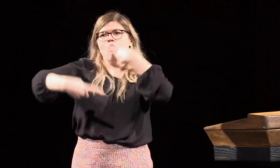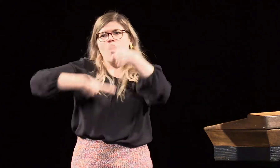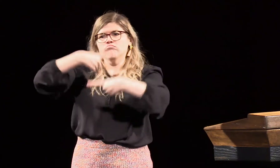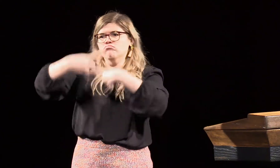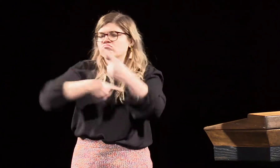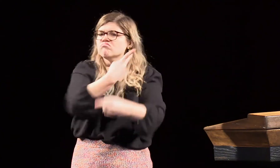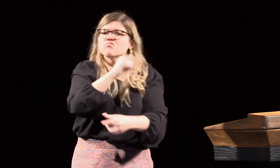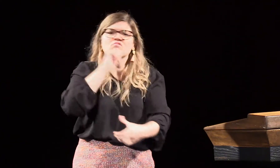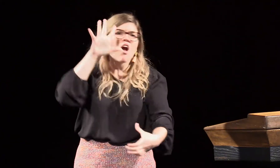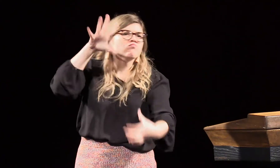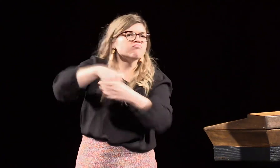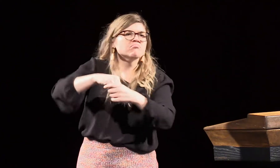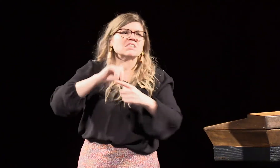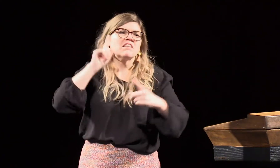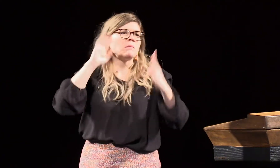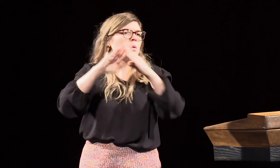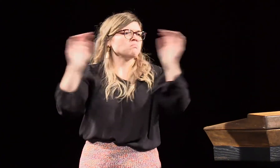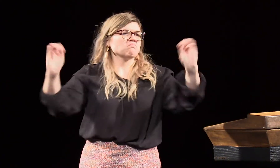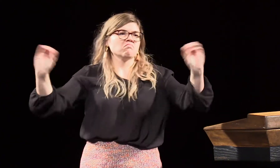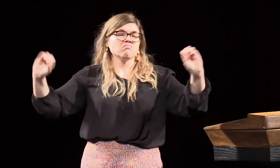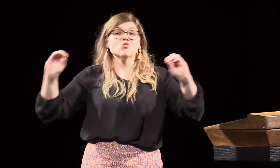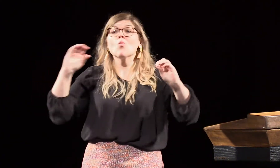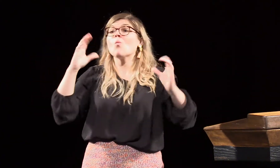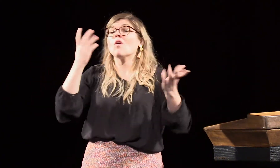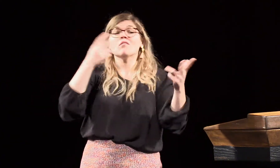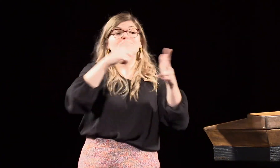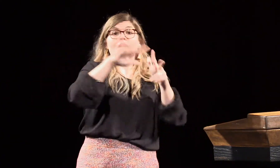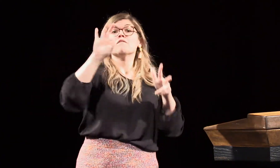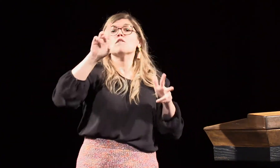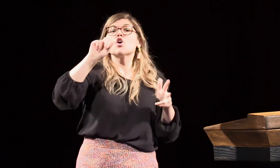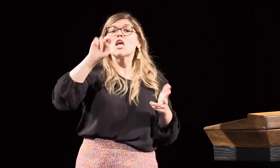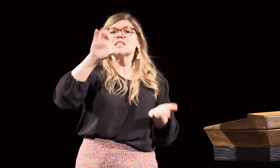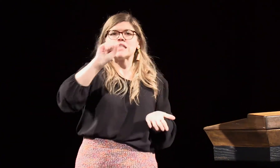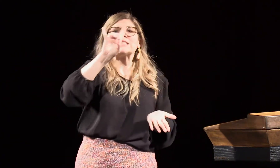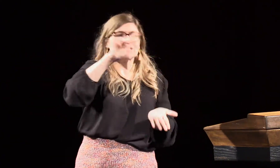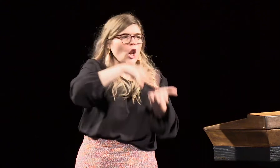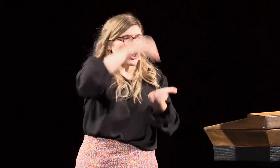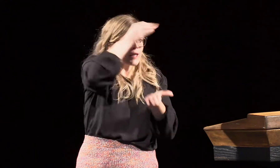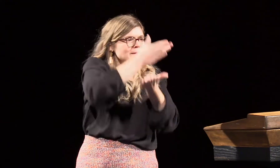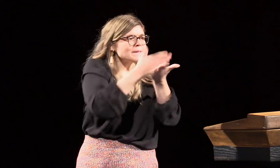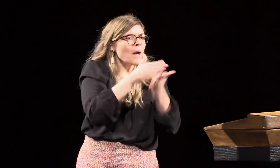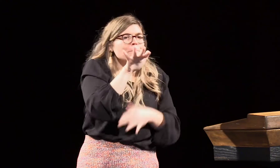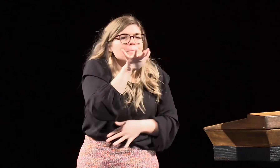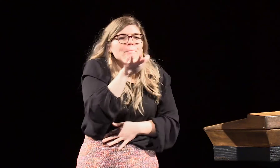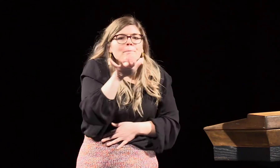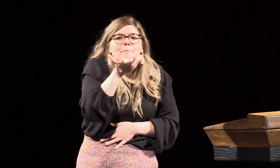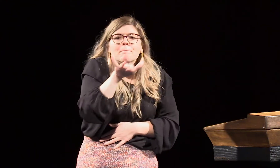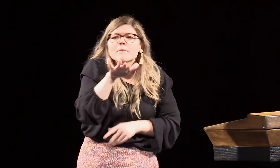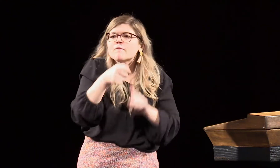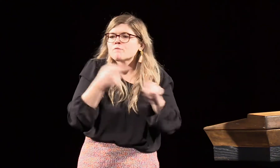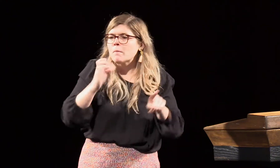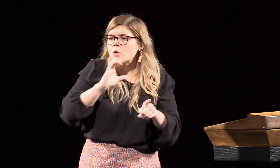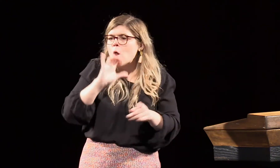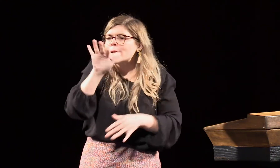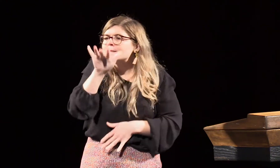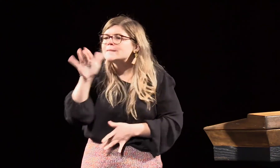so they didn't know sign. They weren't involved in the Deaf community at all. Frances did learn some fingerspelling,